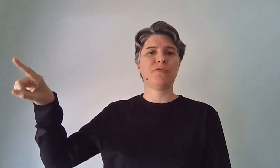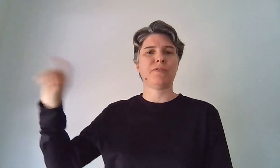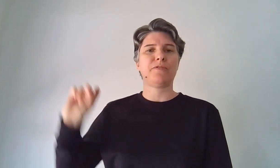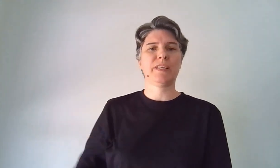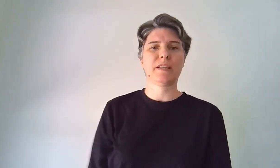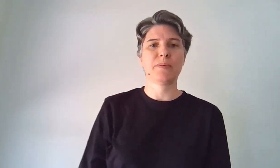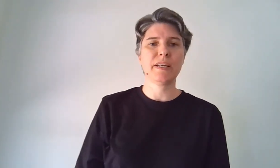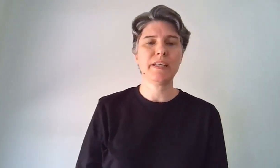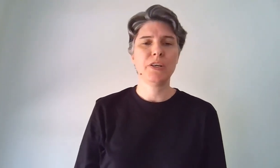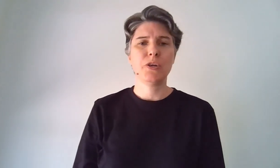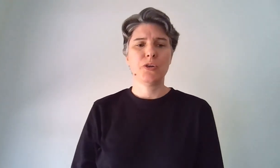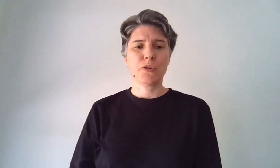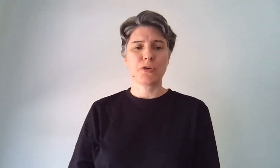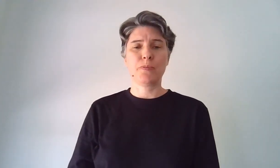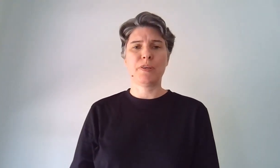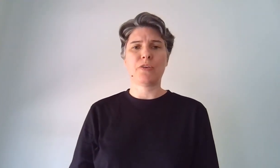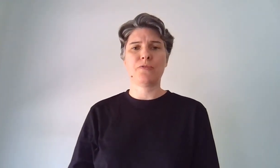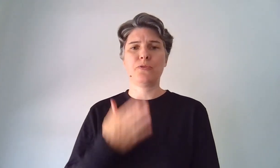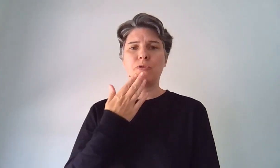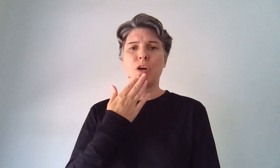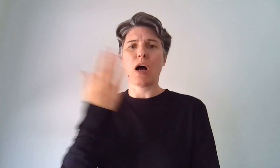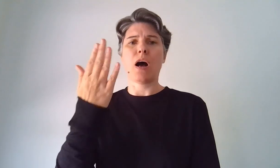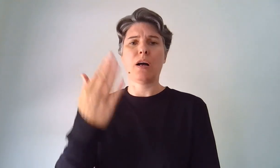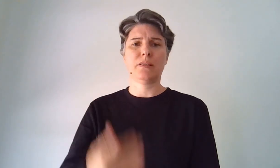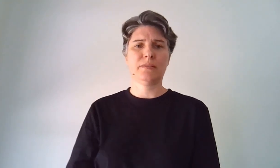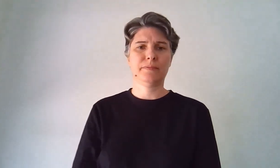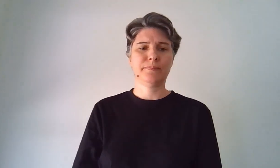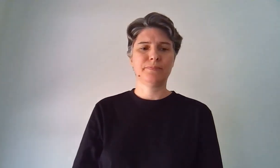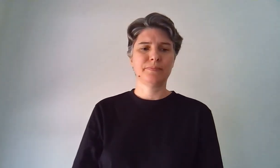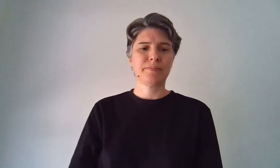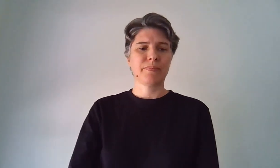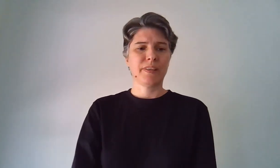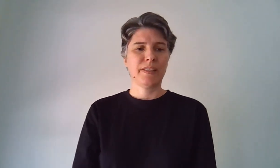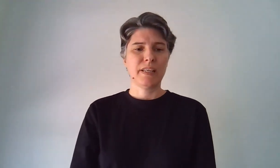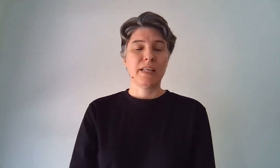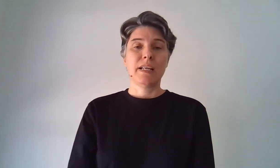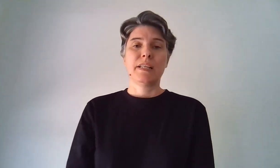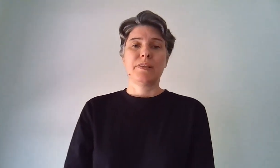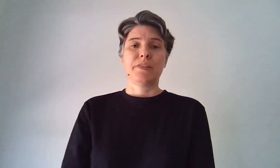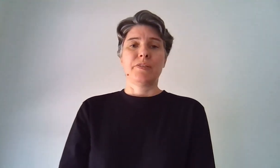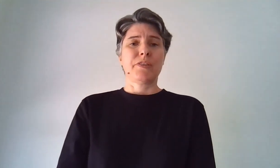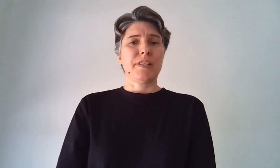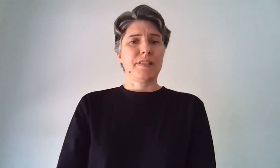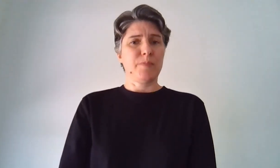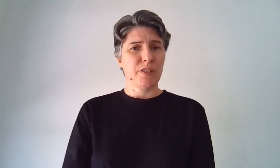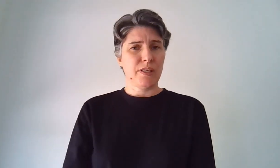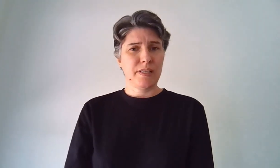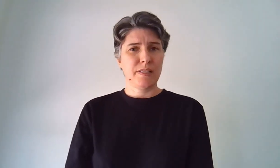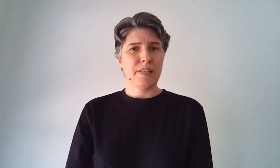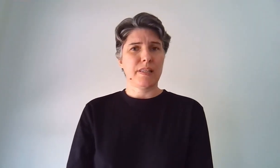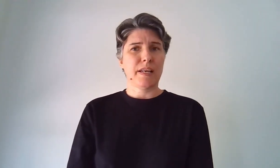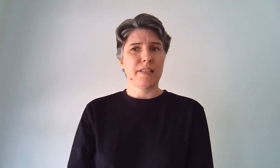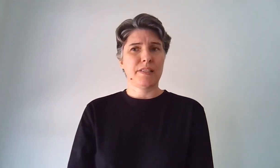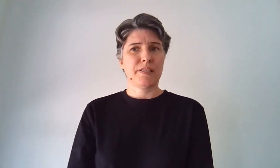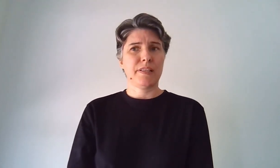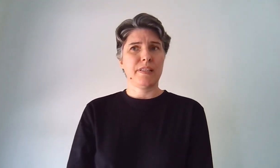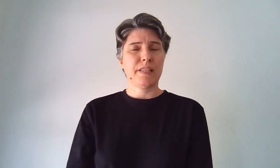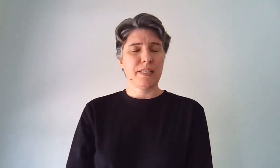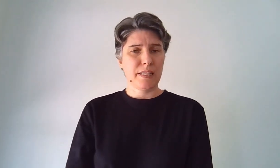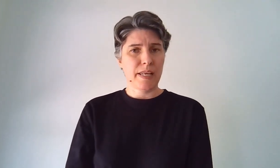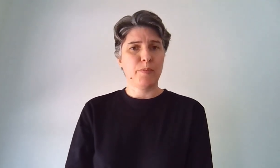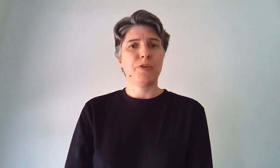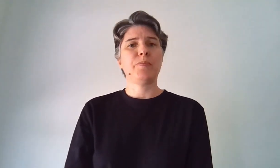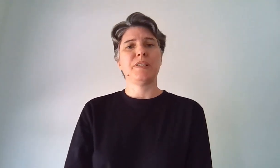off and flick it away, or it could be hot food. So there's some signs that they're the same word